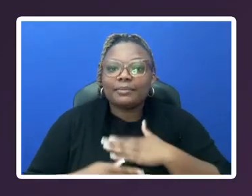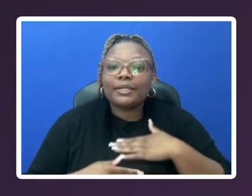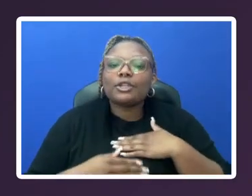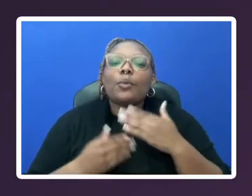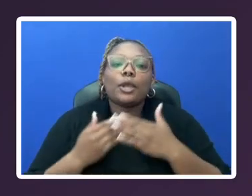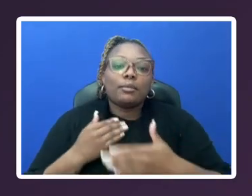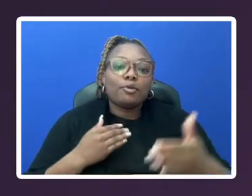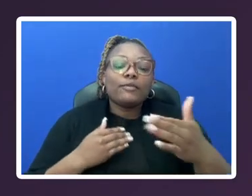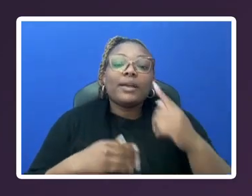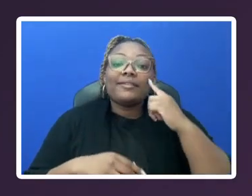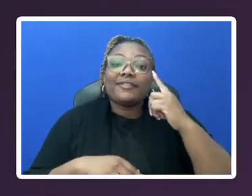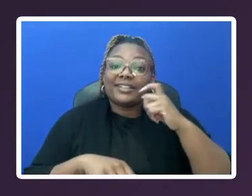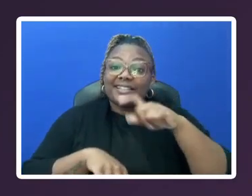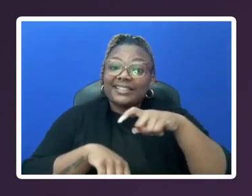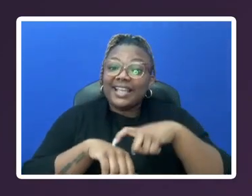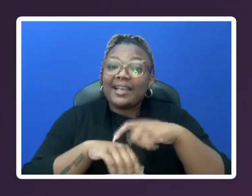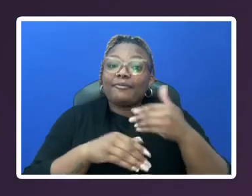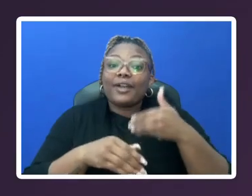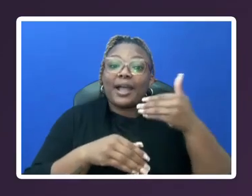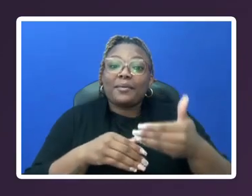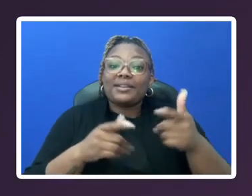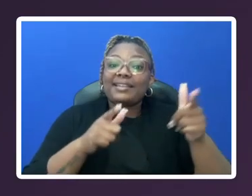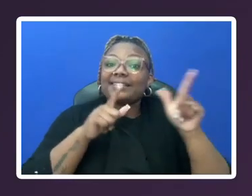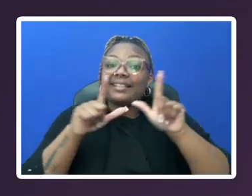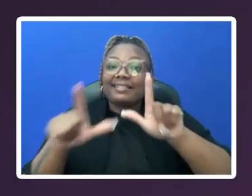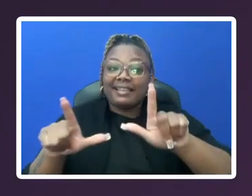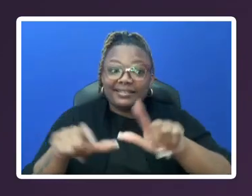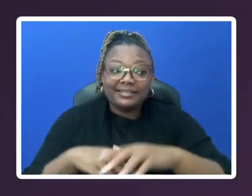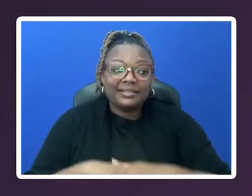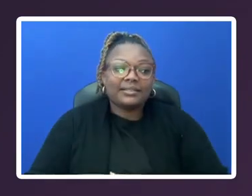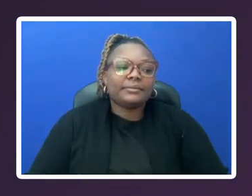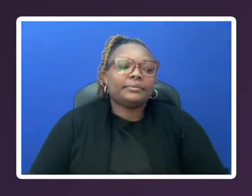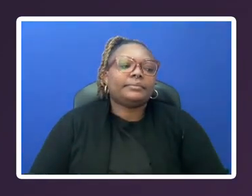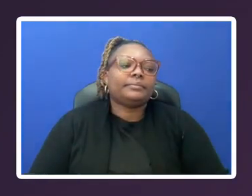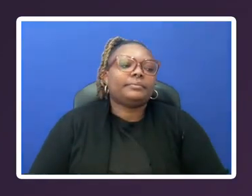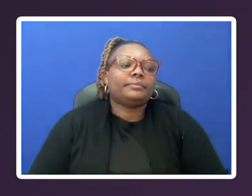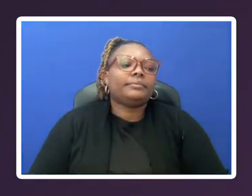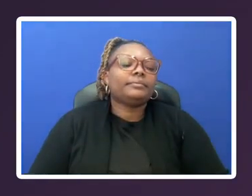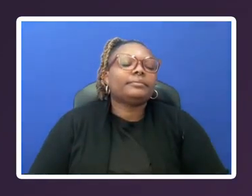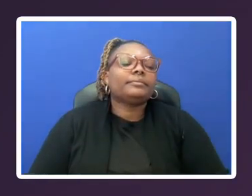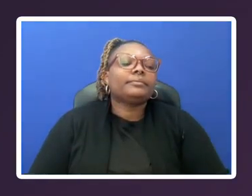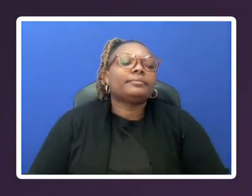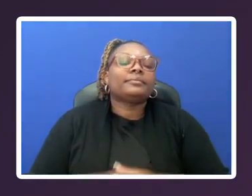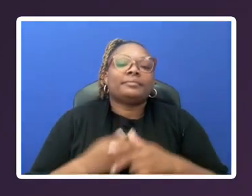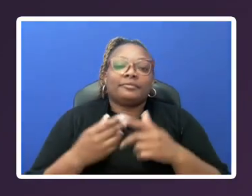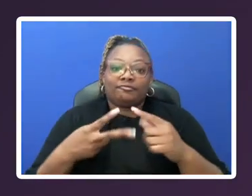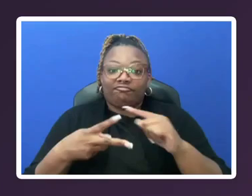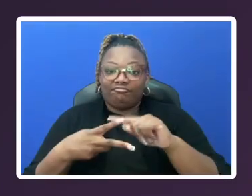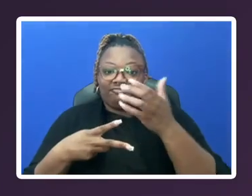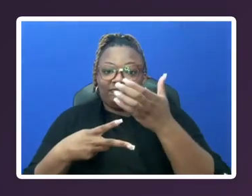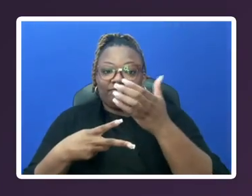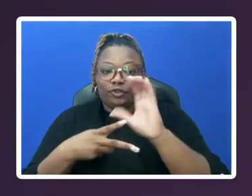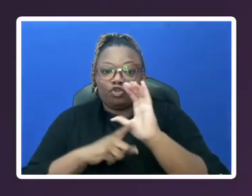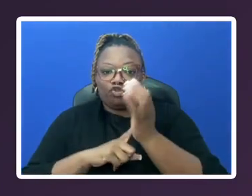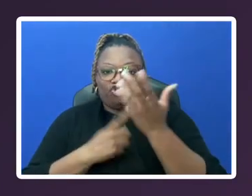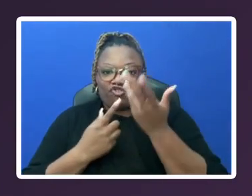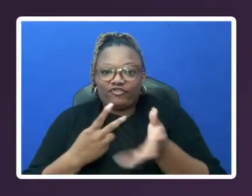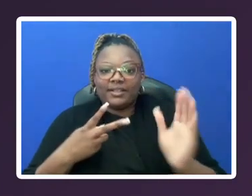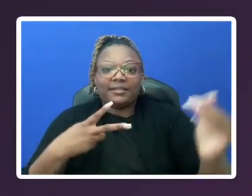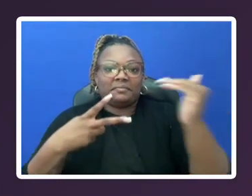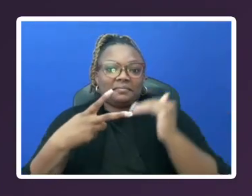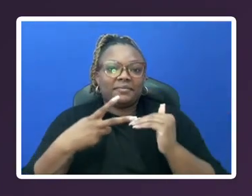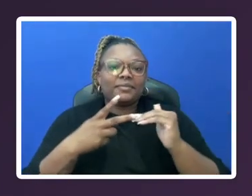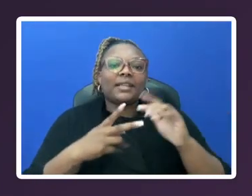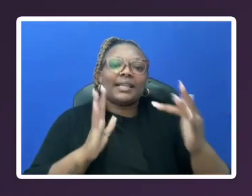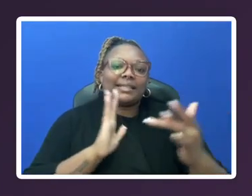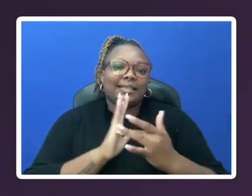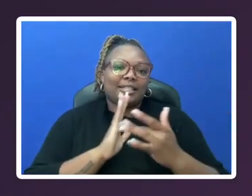our next lens. So let's switch lenses to the technological lens. Next slide, please.